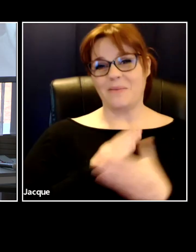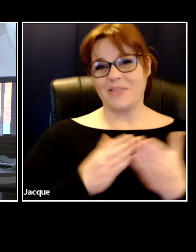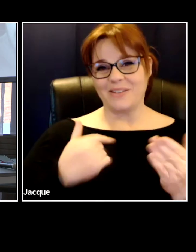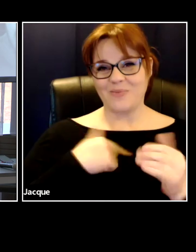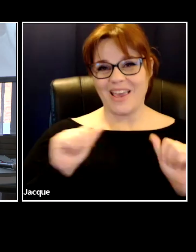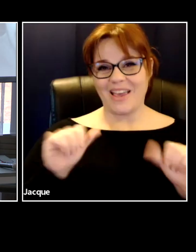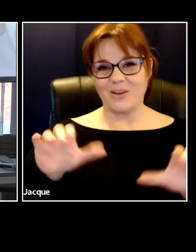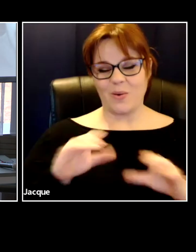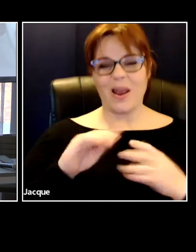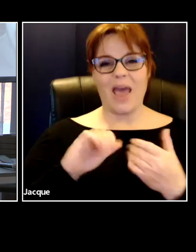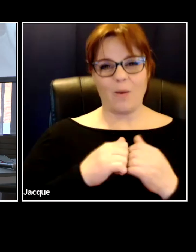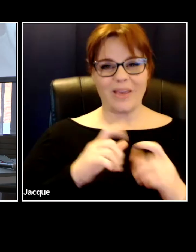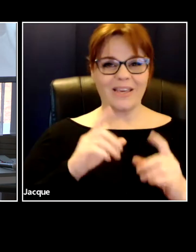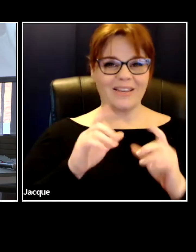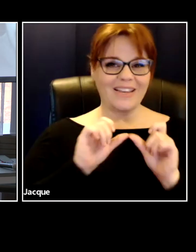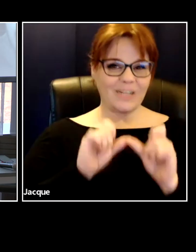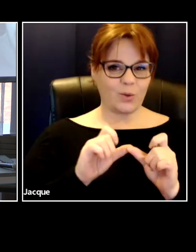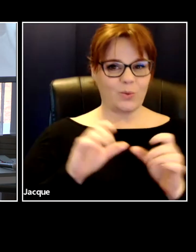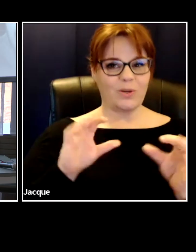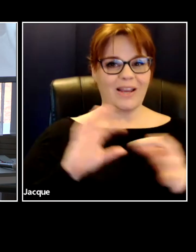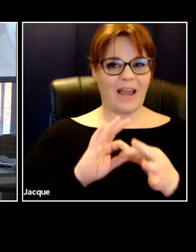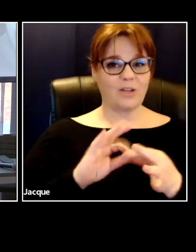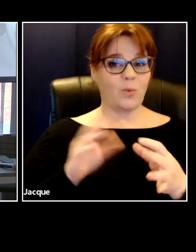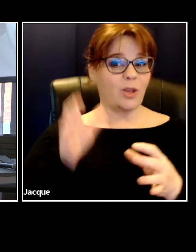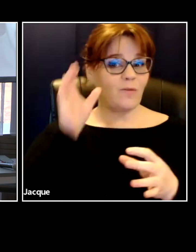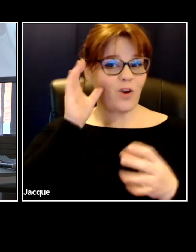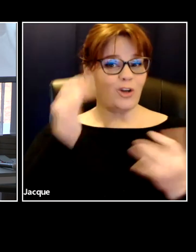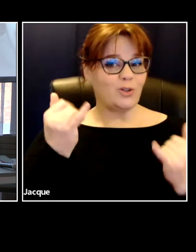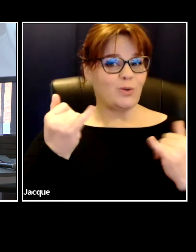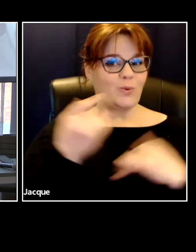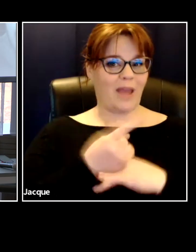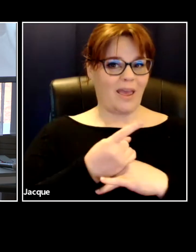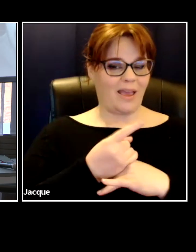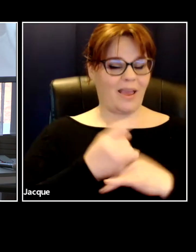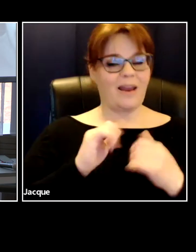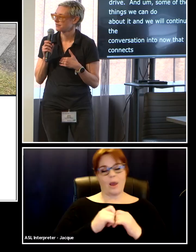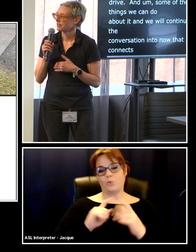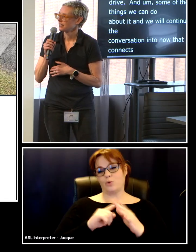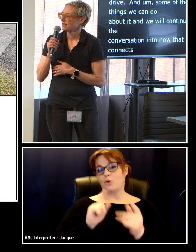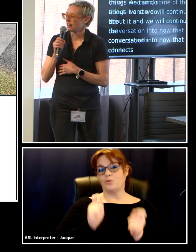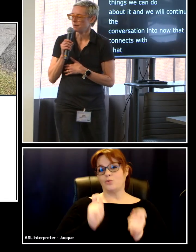into how that connects to what you've heard today um and how we can start to change this. Um,